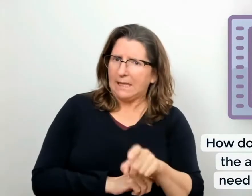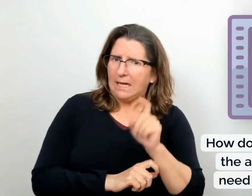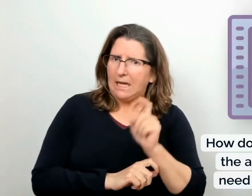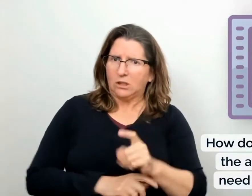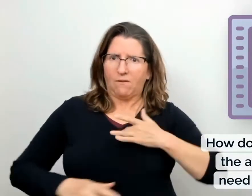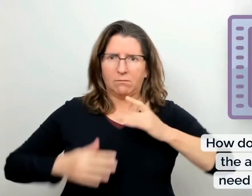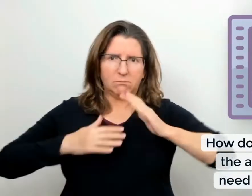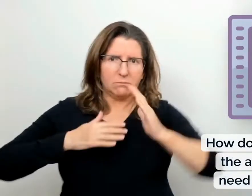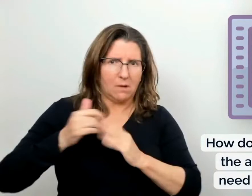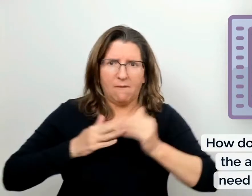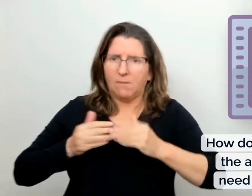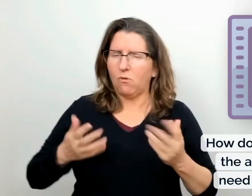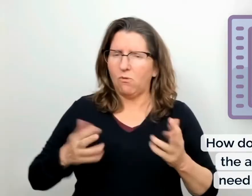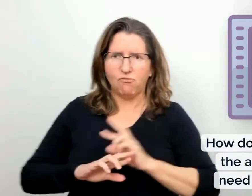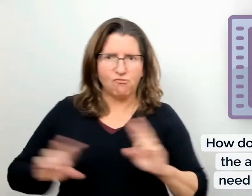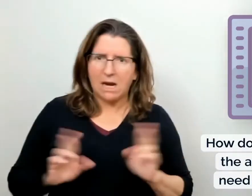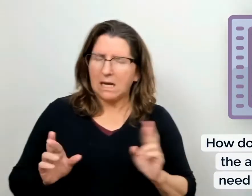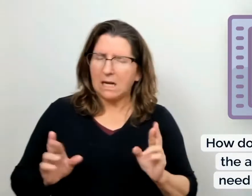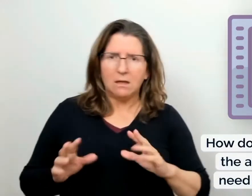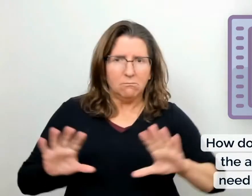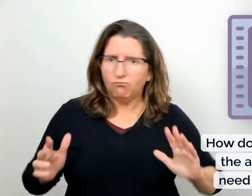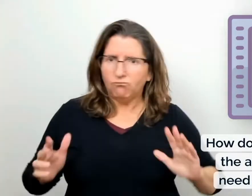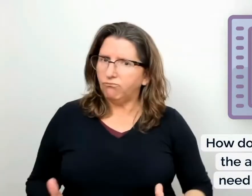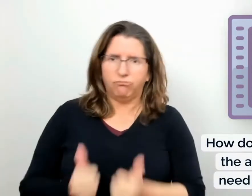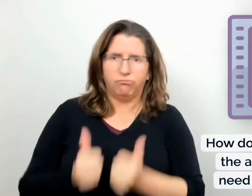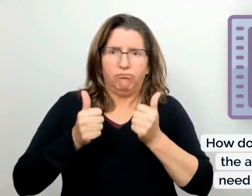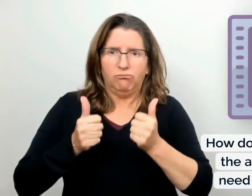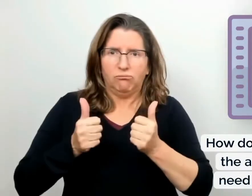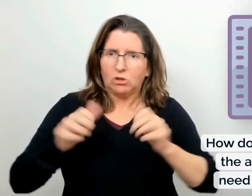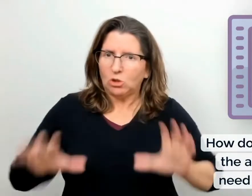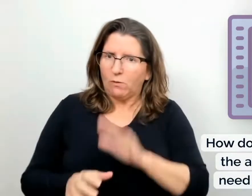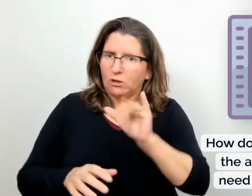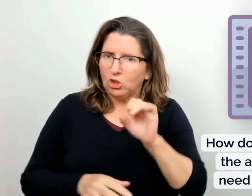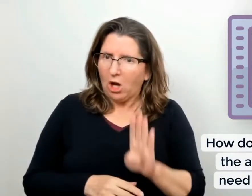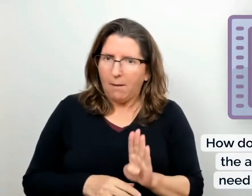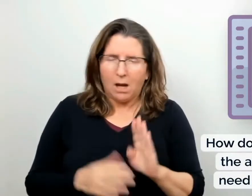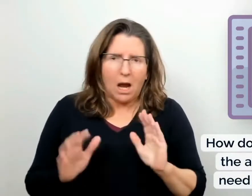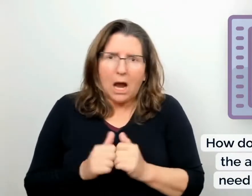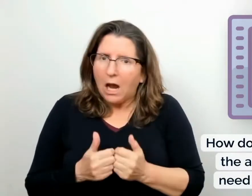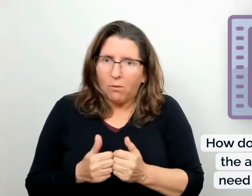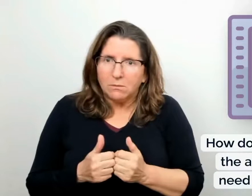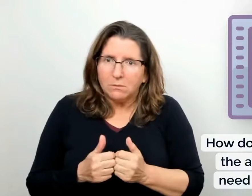Which levers or buttons make the necessary adjustments to the seat so they can settle comfortably and take off?